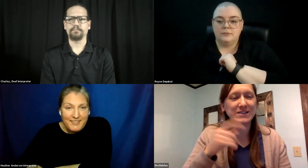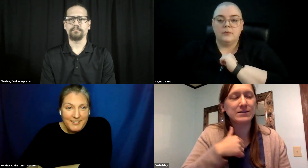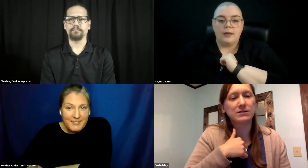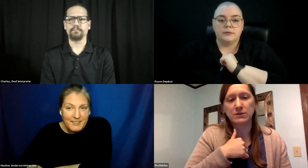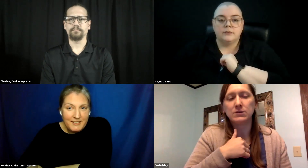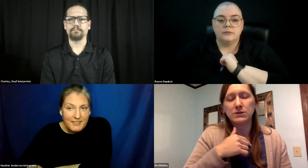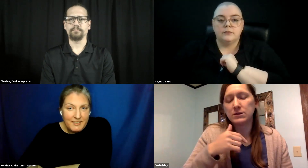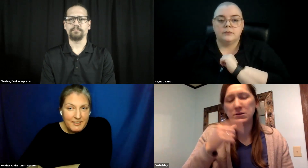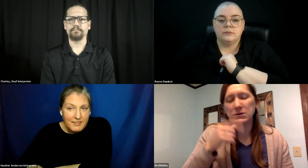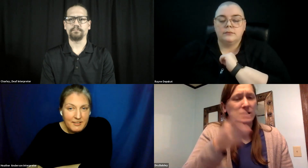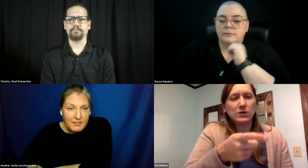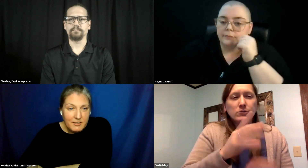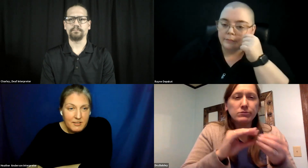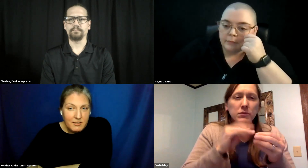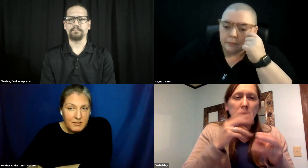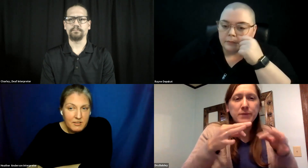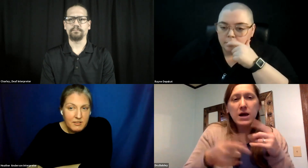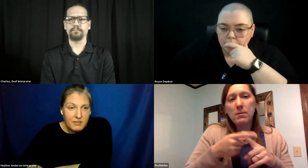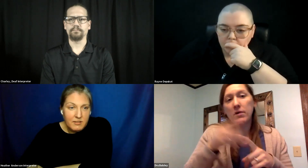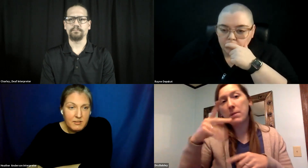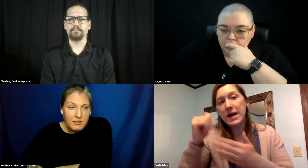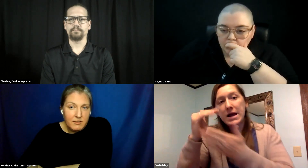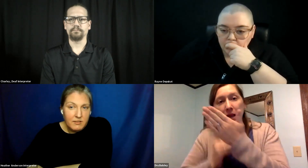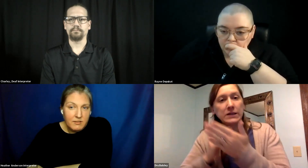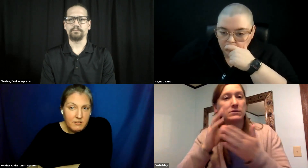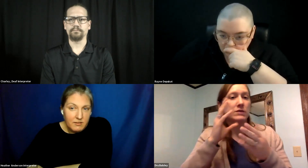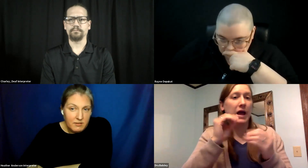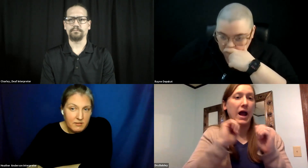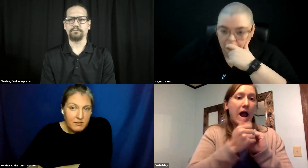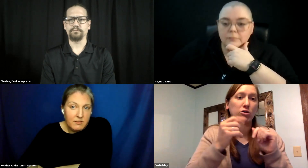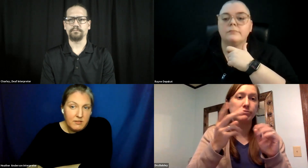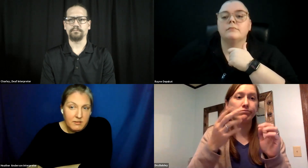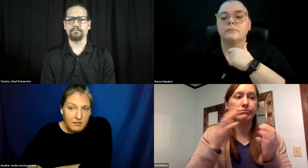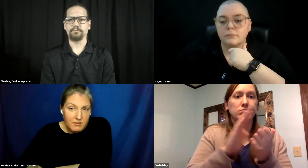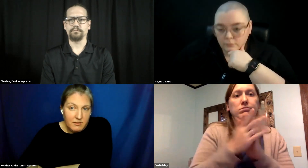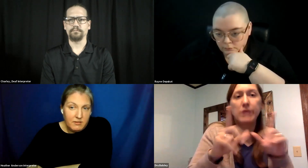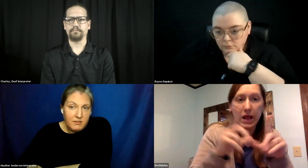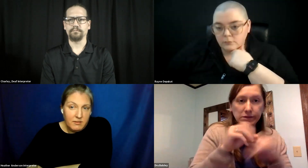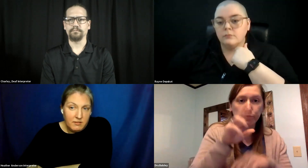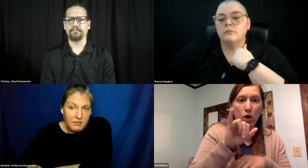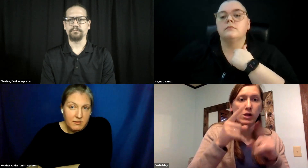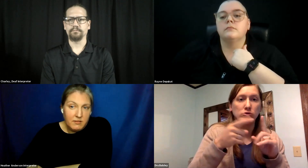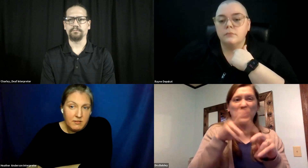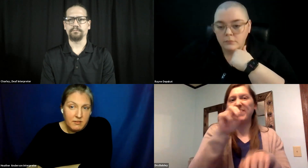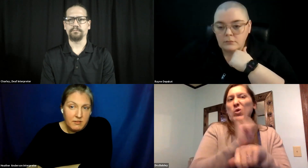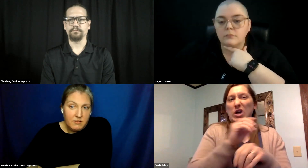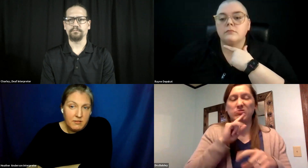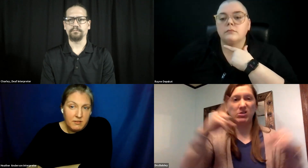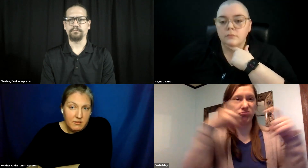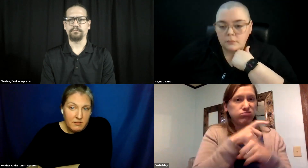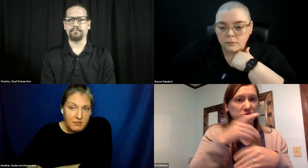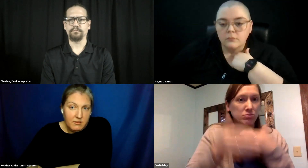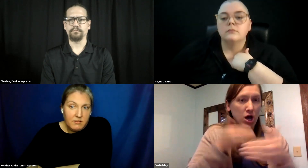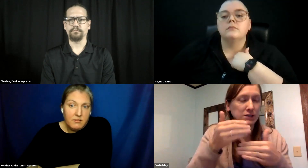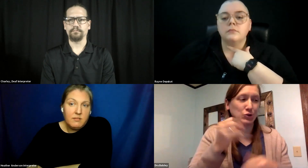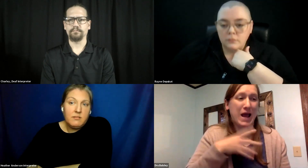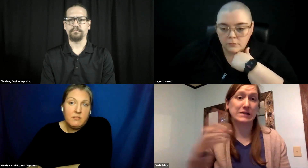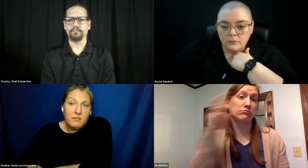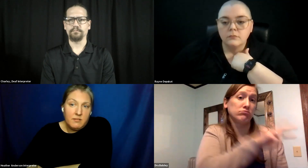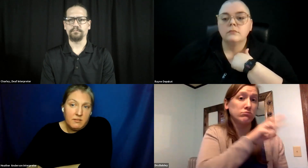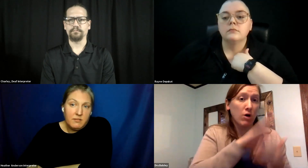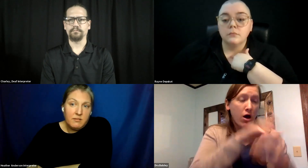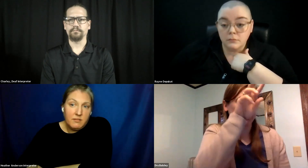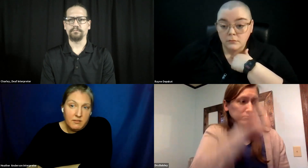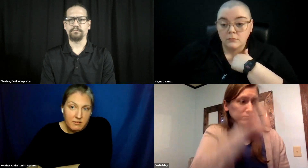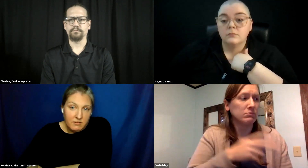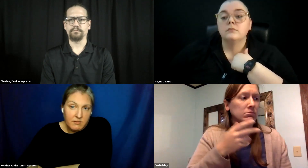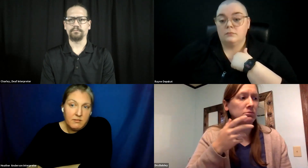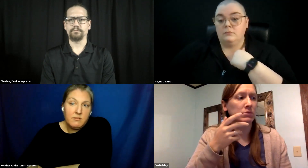So it's more of just a clarification question. Oh, we've mentioned about the MTA list, and how to become licensed in Rhode Island and that can be a very complex process.